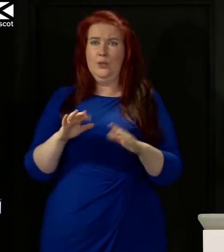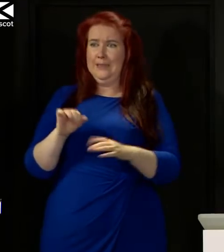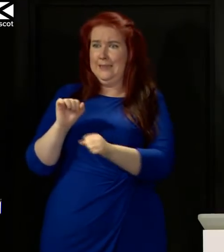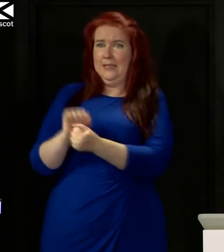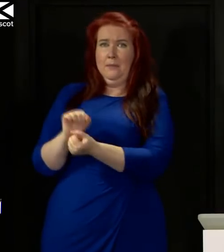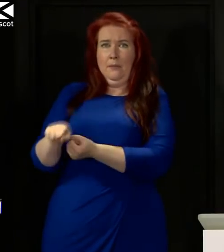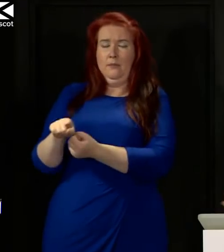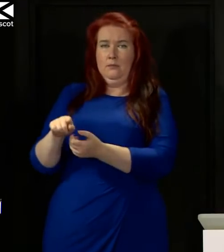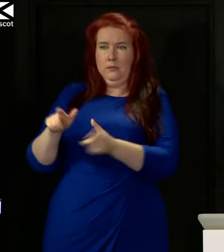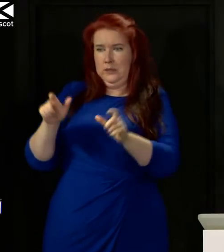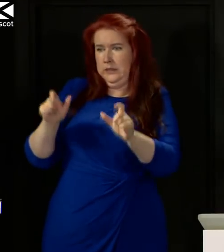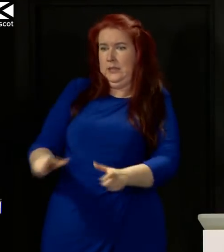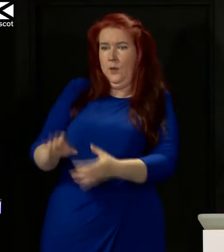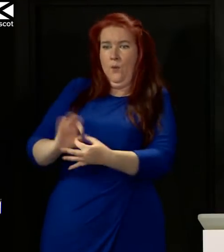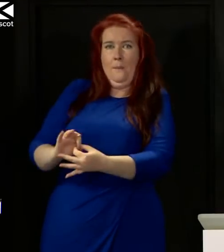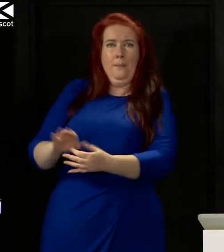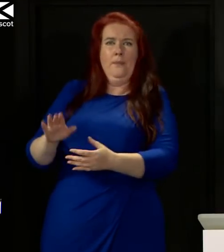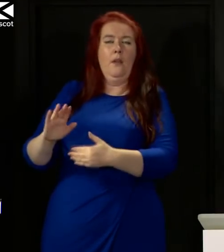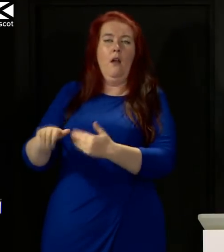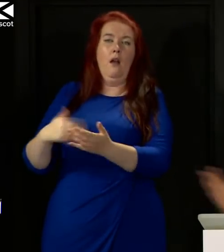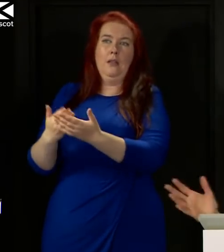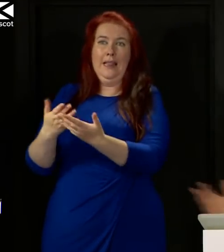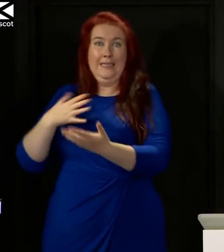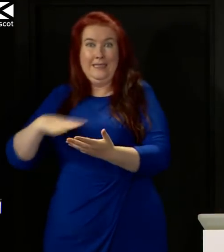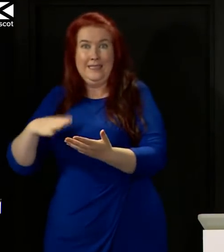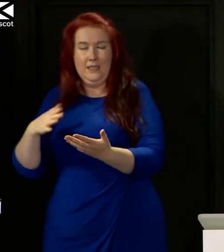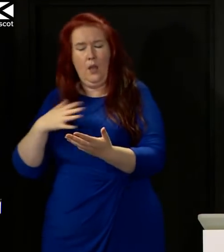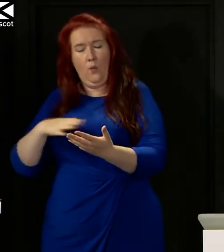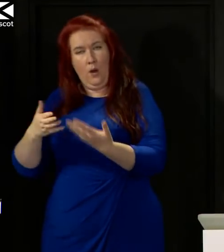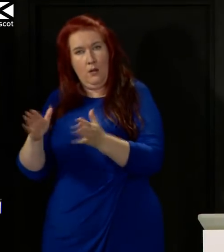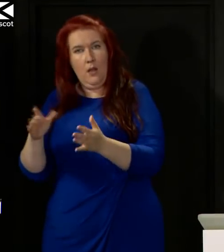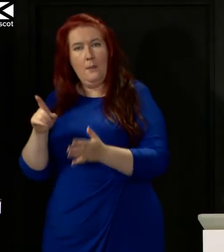in any lockdown measures for longer than necessary. But as the Chief Medical Officer will more